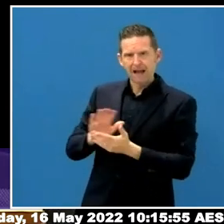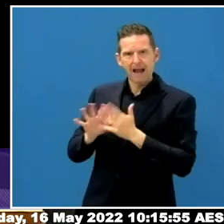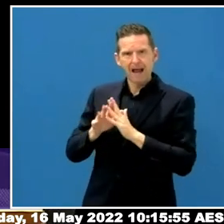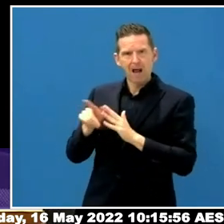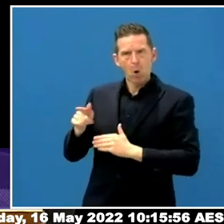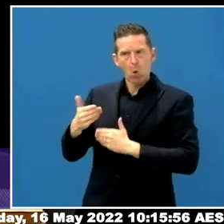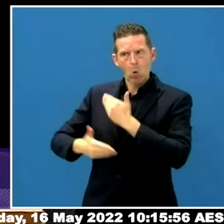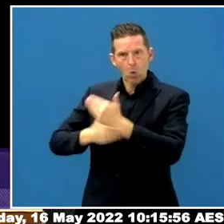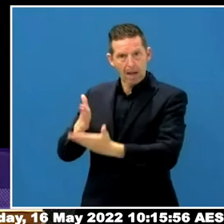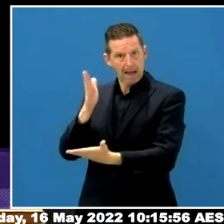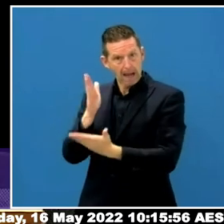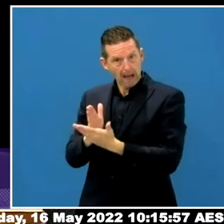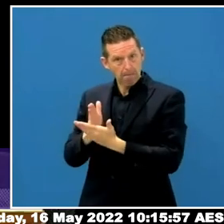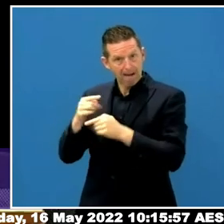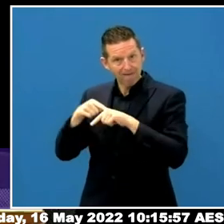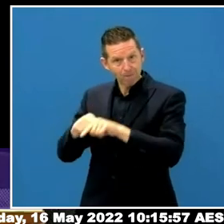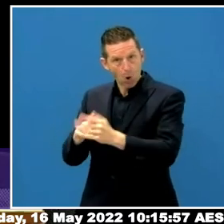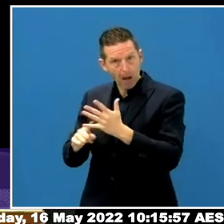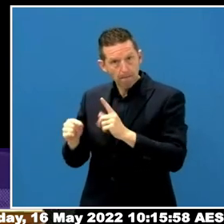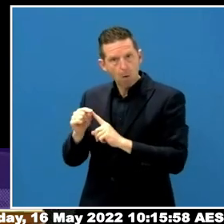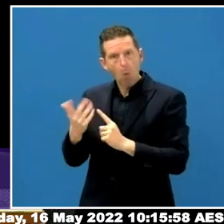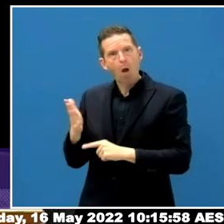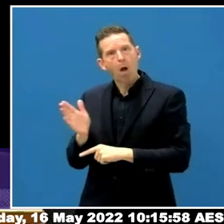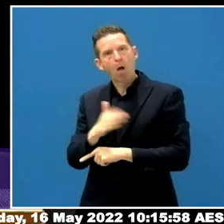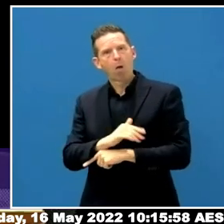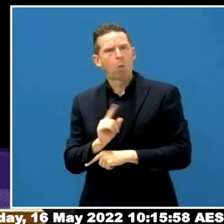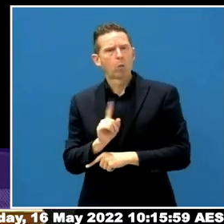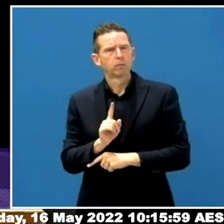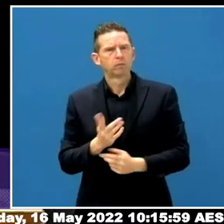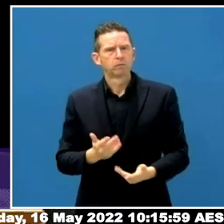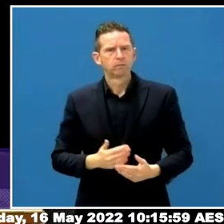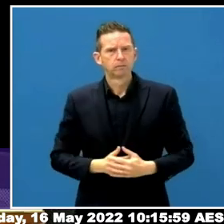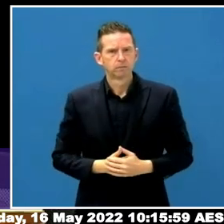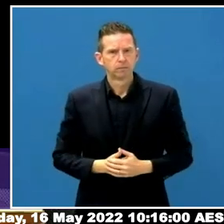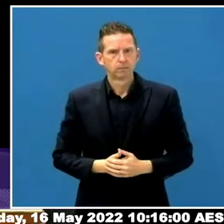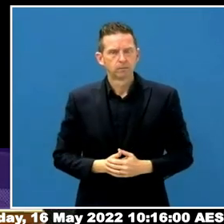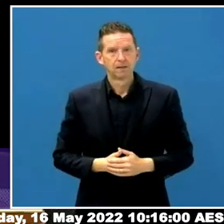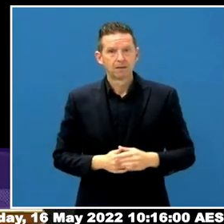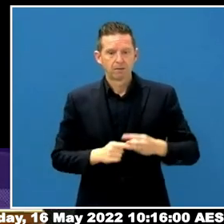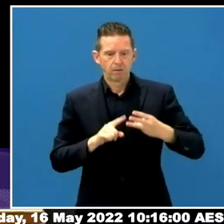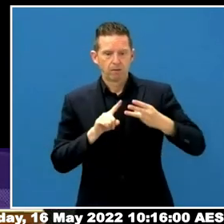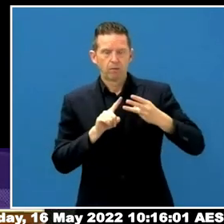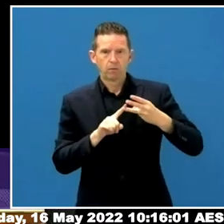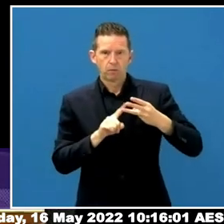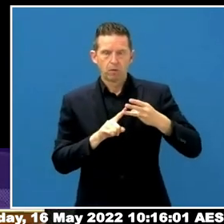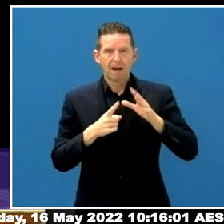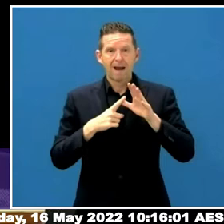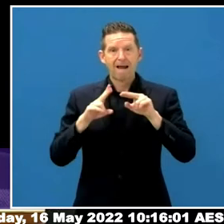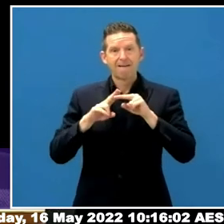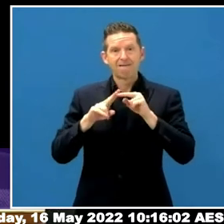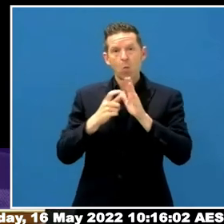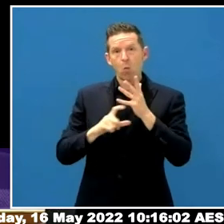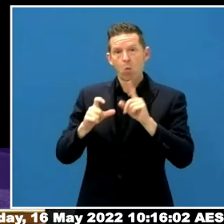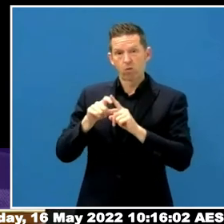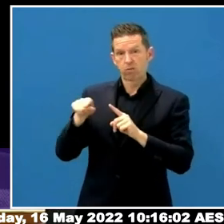practice. Thirdly, the extent to which Afford communicated and worked together with